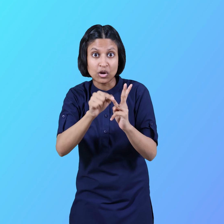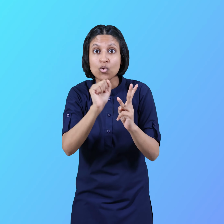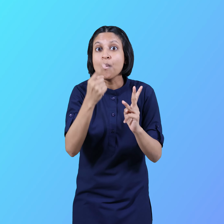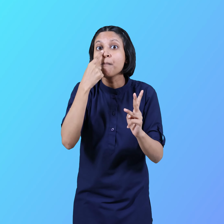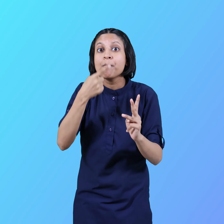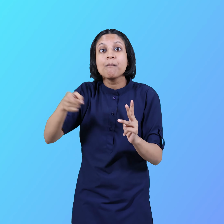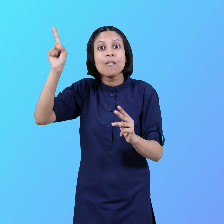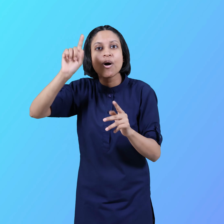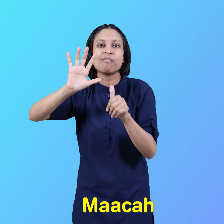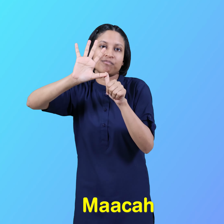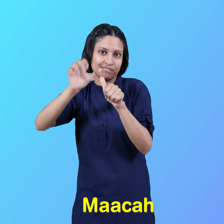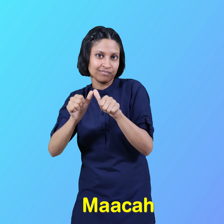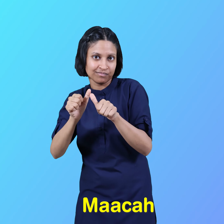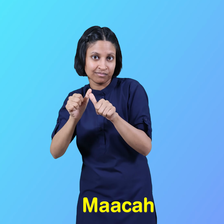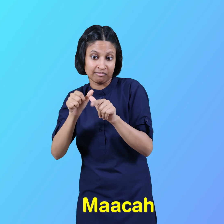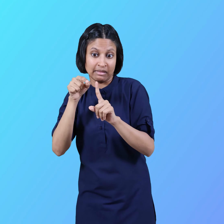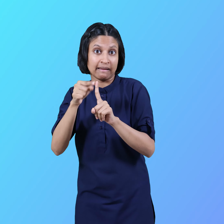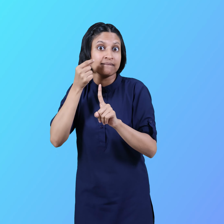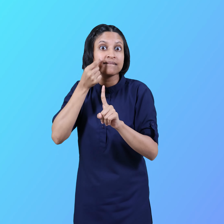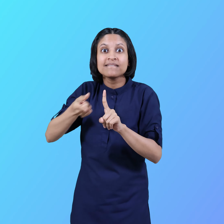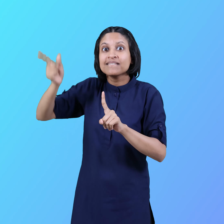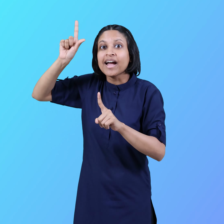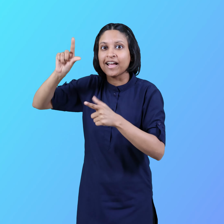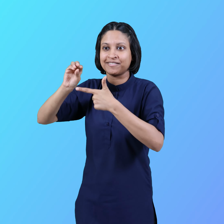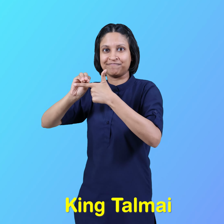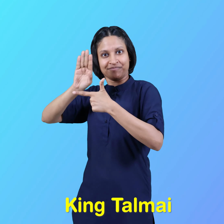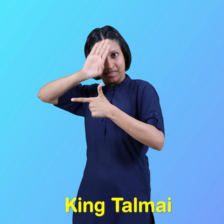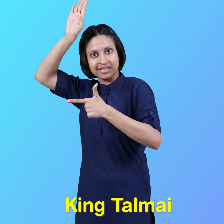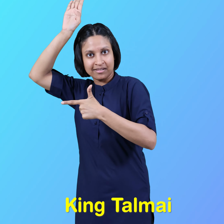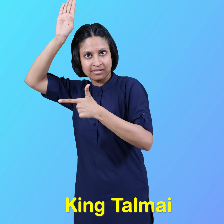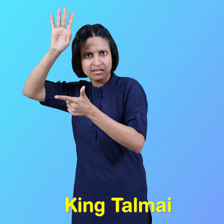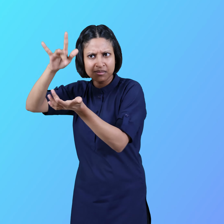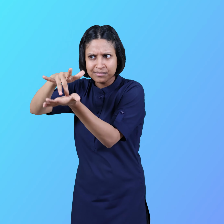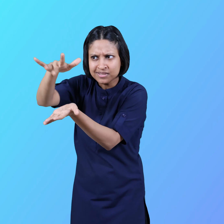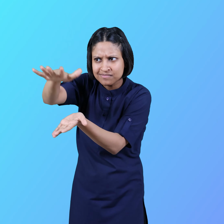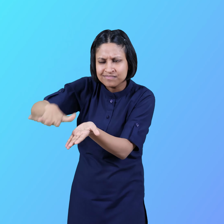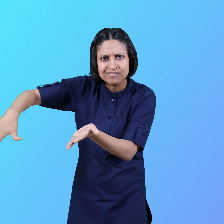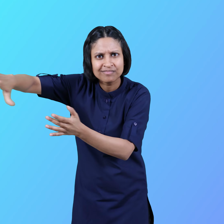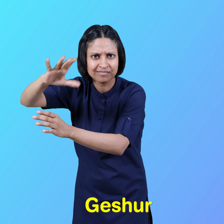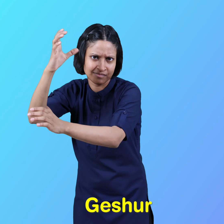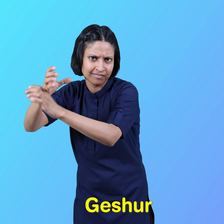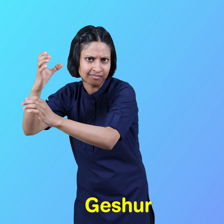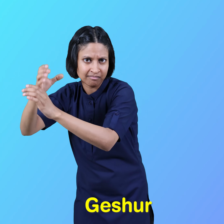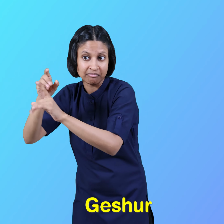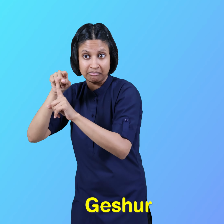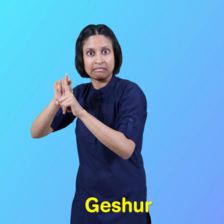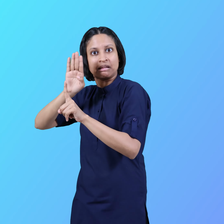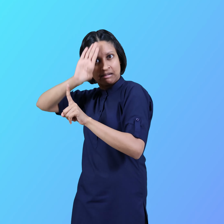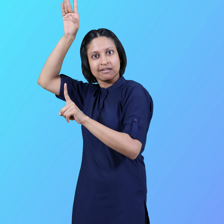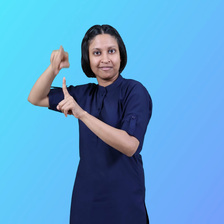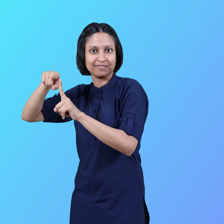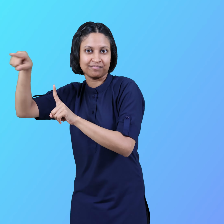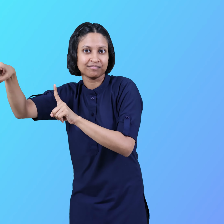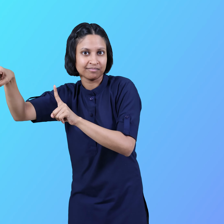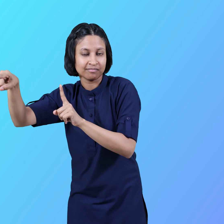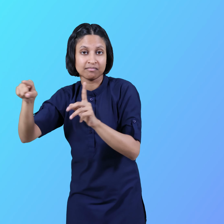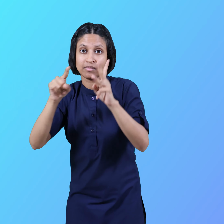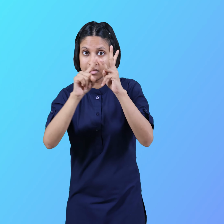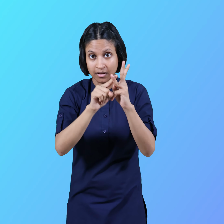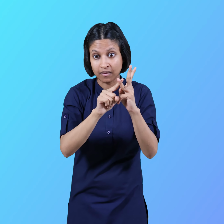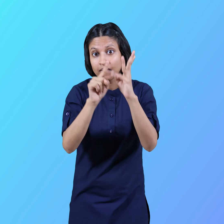whose mother was Maacah, the daughter of King Talmai of Geshur.